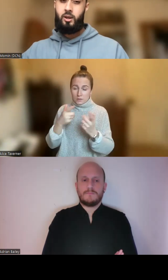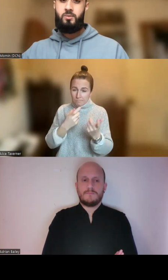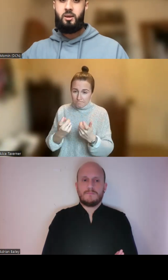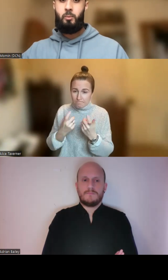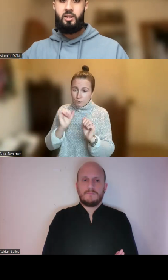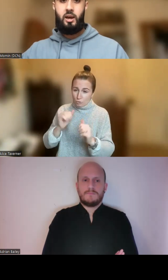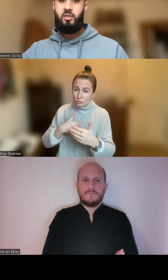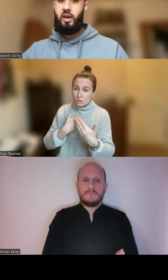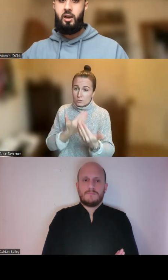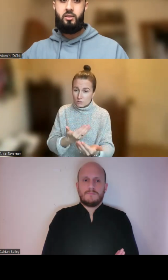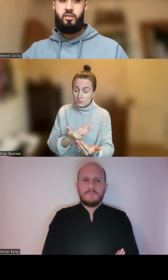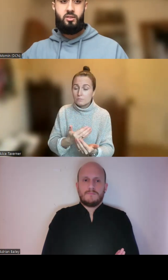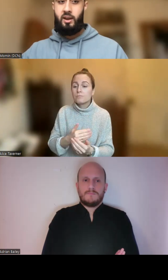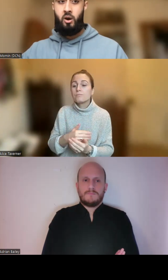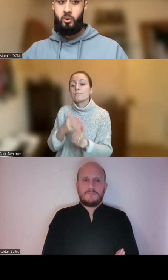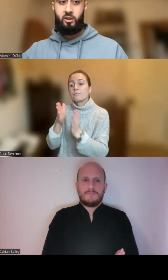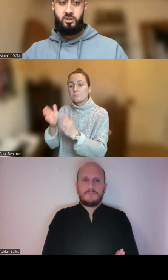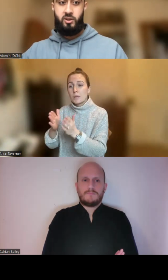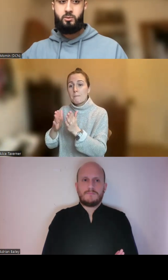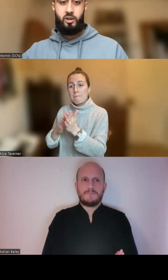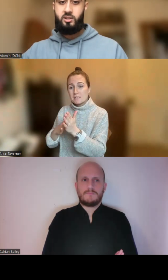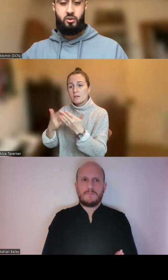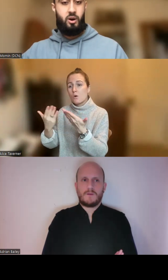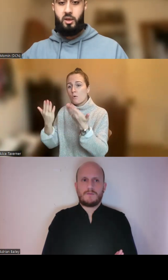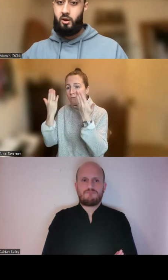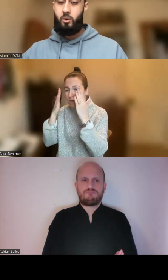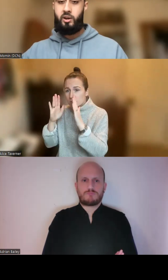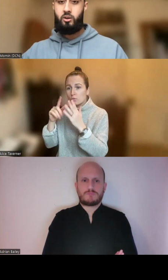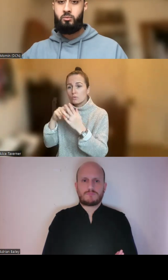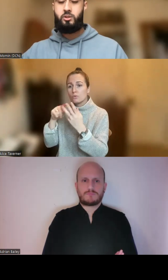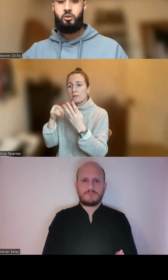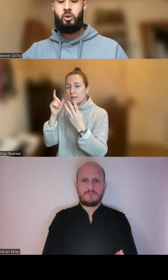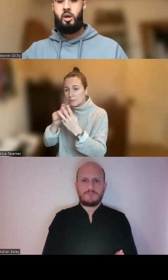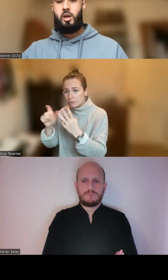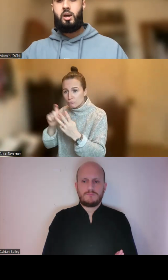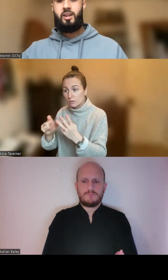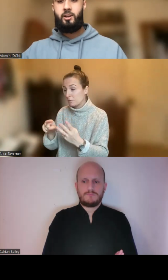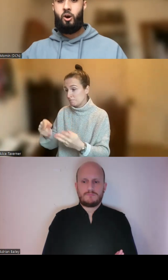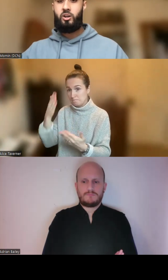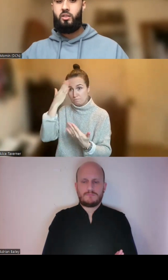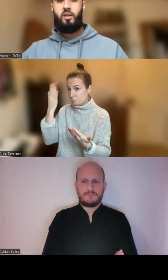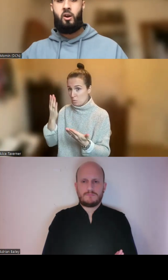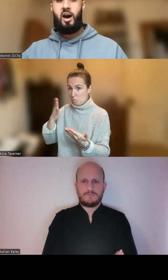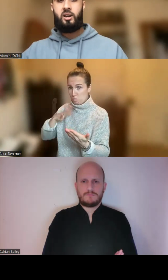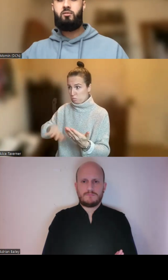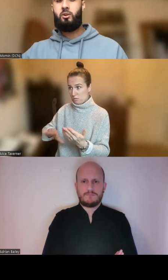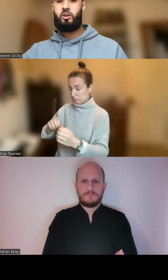When it comes to Meta, they're not. When it comes to Facebook, Instagram, they're not. When it comes to TikTok, they're not actively looking